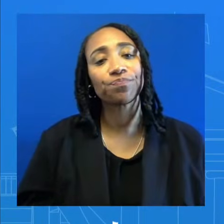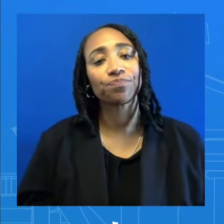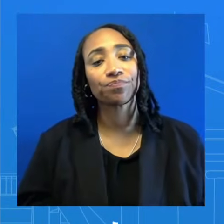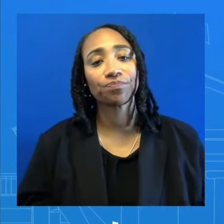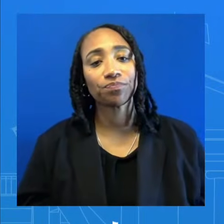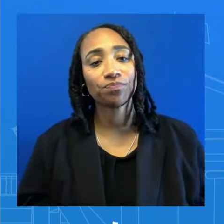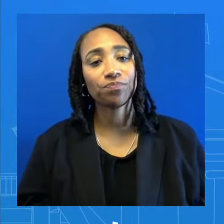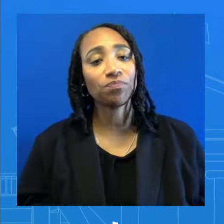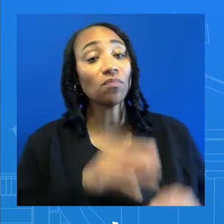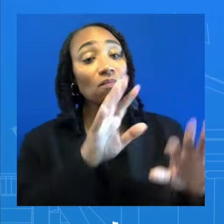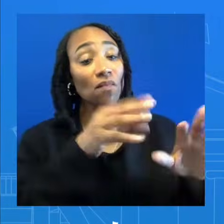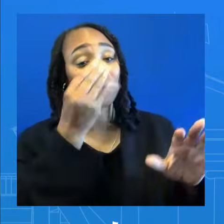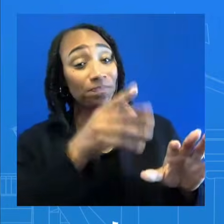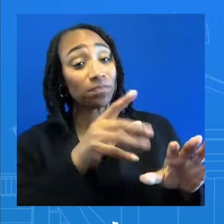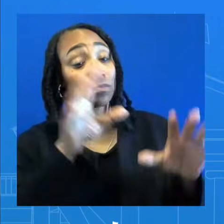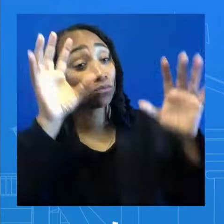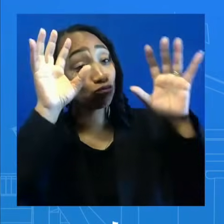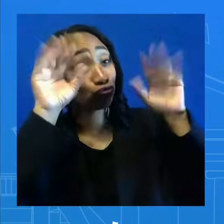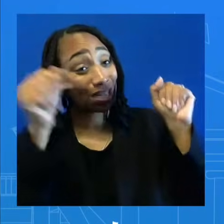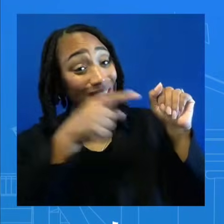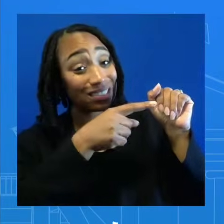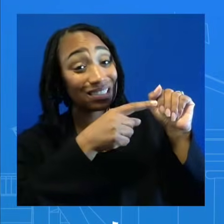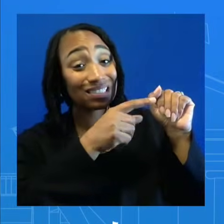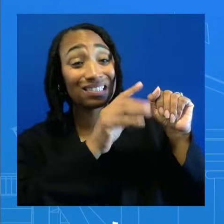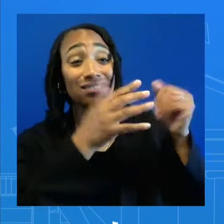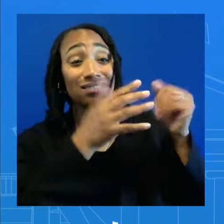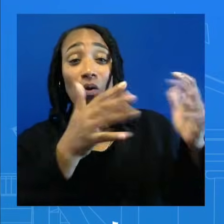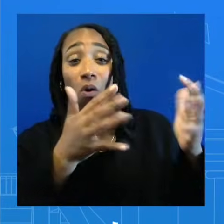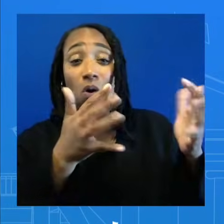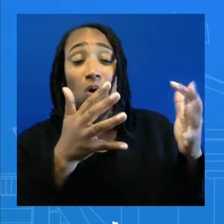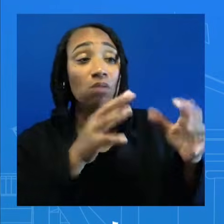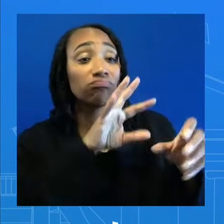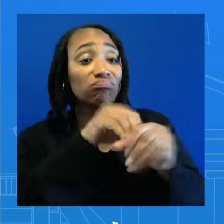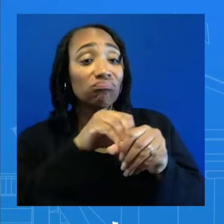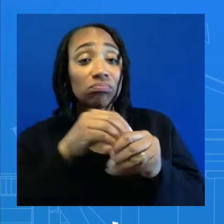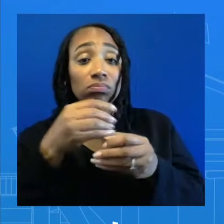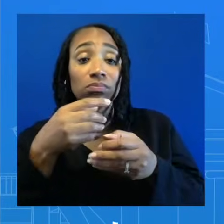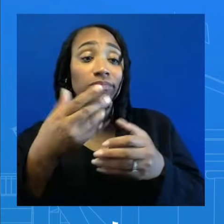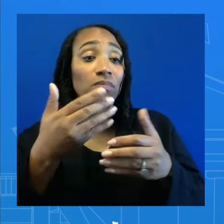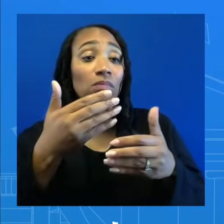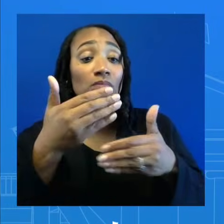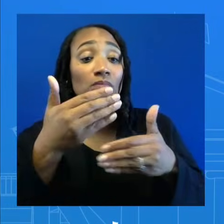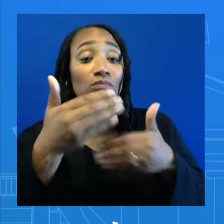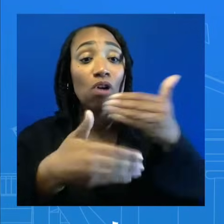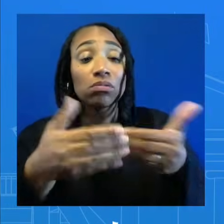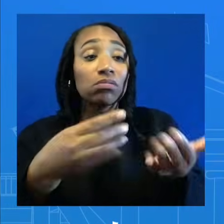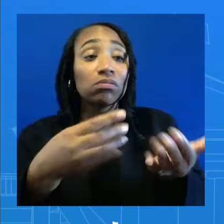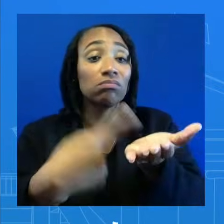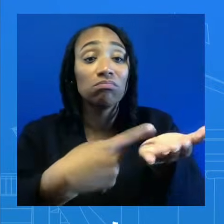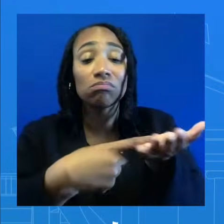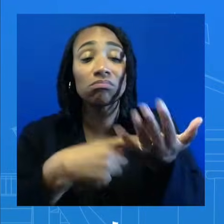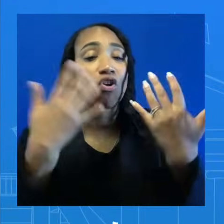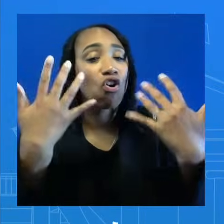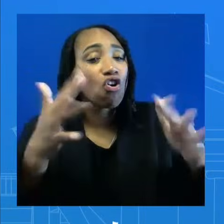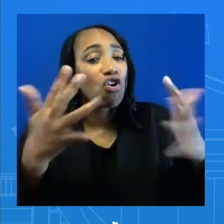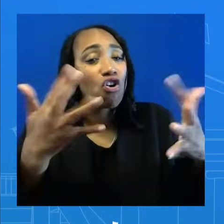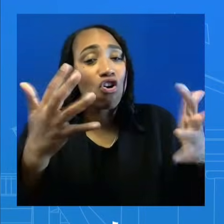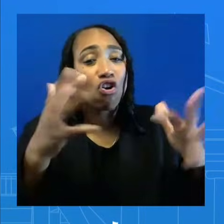in a very comprehensive way. We've go- -- we've gone back and forth here about how the circums- -- circumstances had changed, but I --